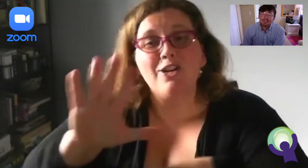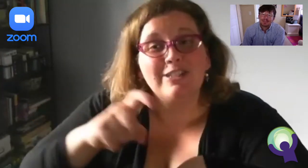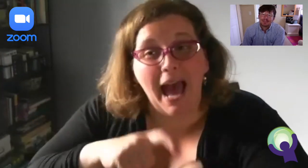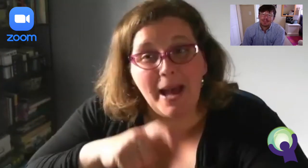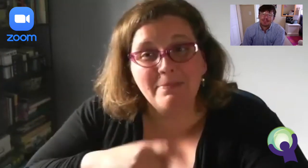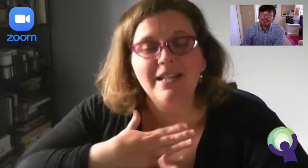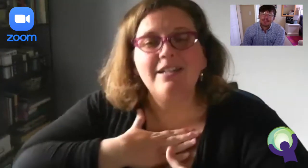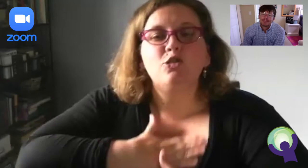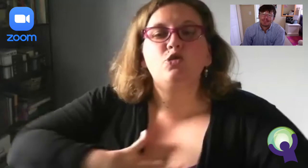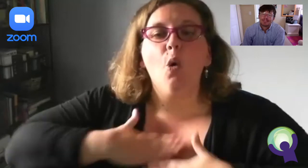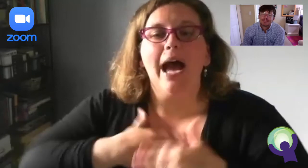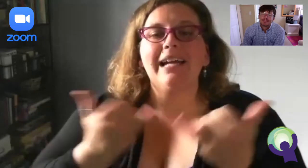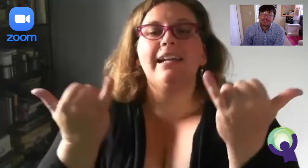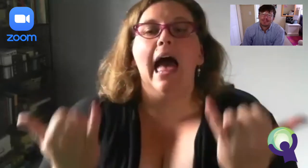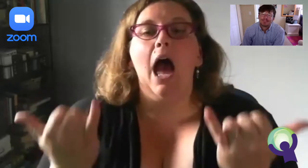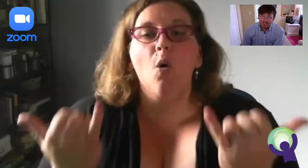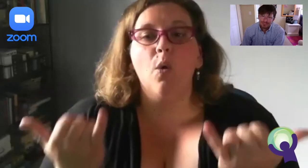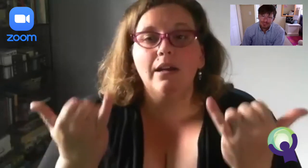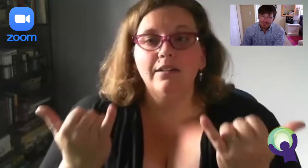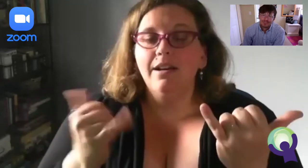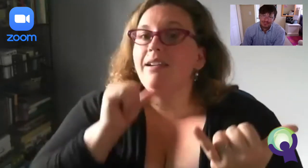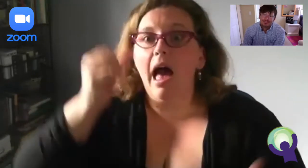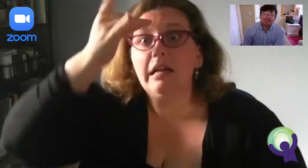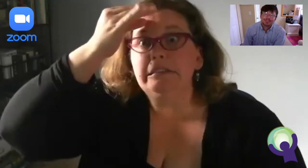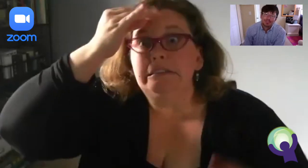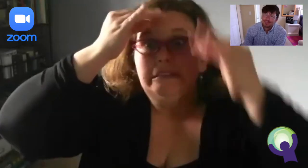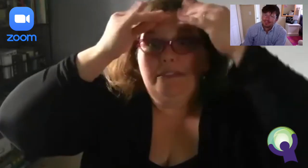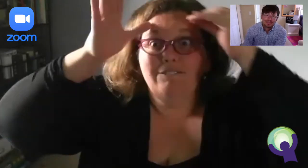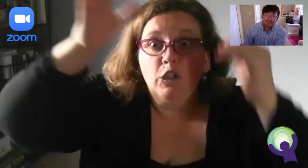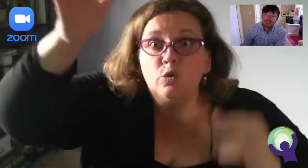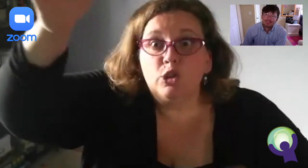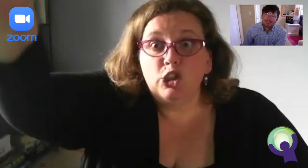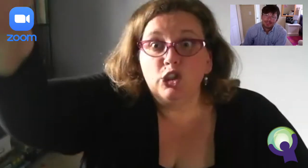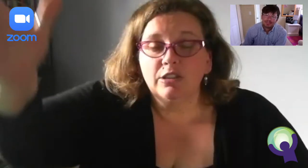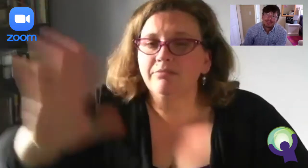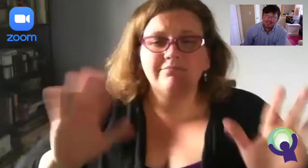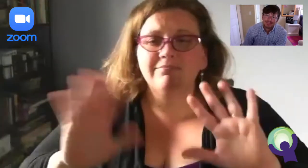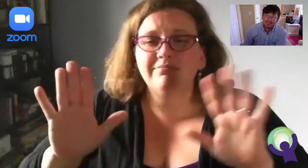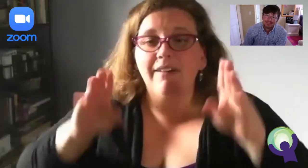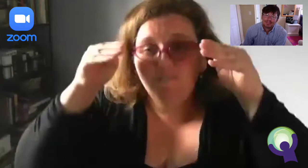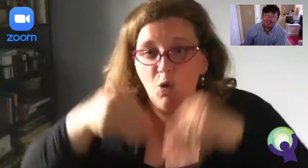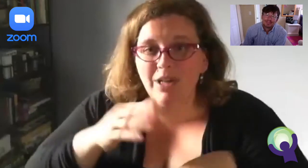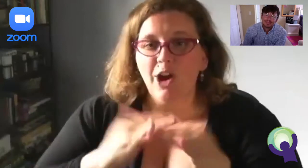So take your time, enjoy life now, don't worry and be concerned with your